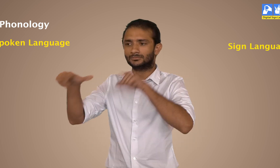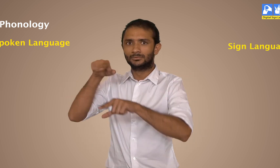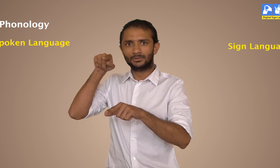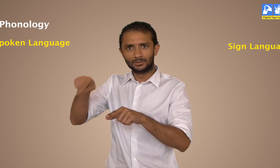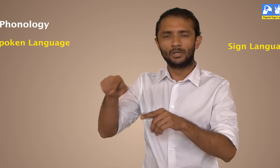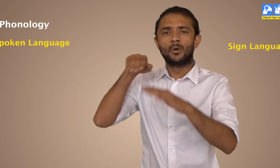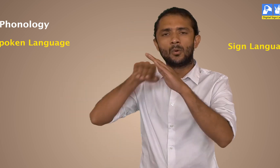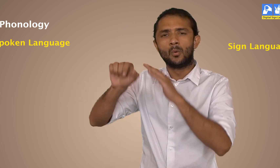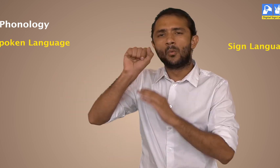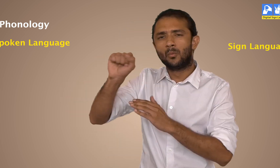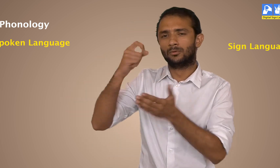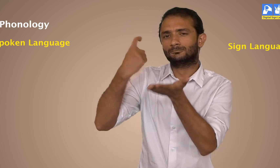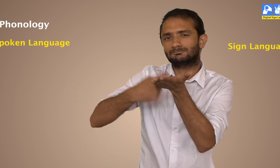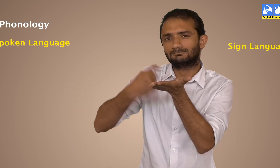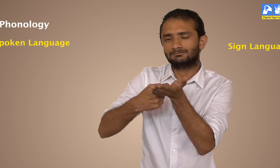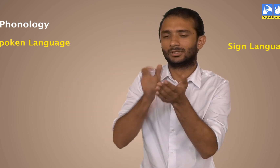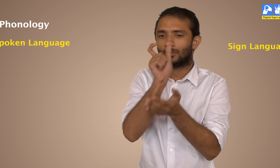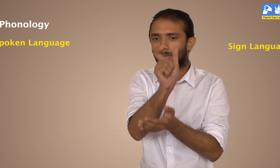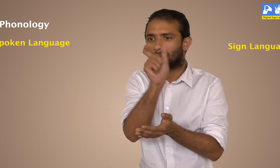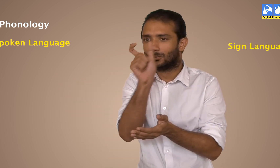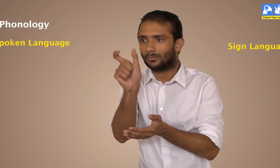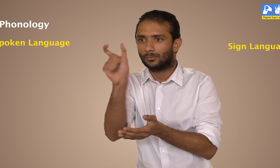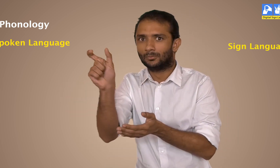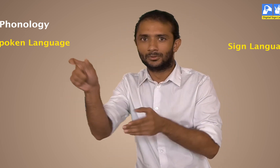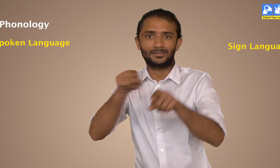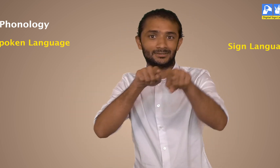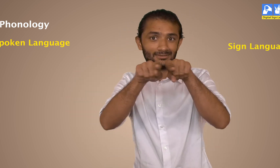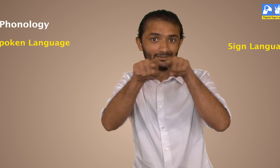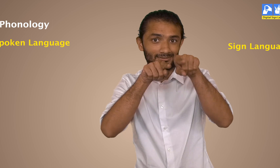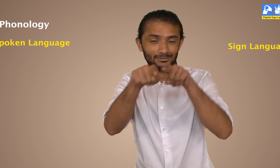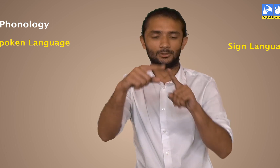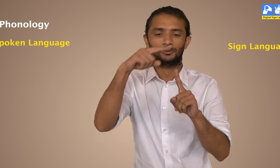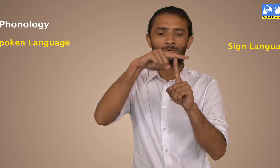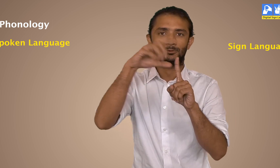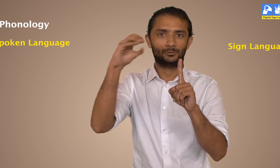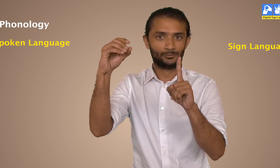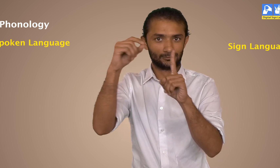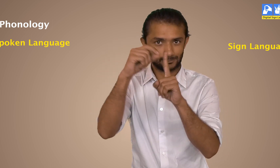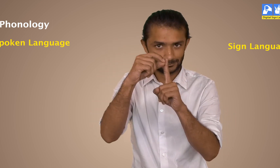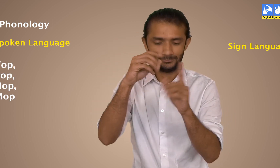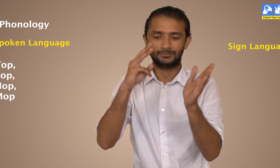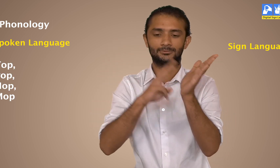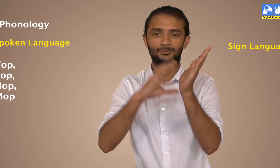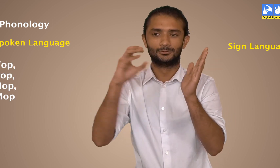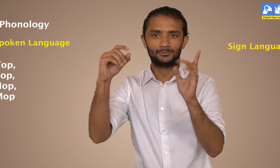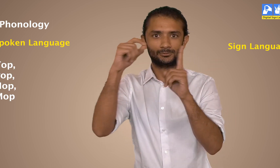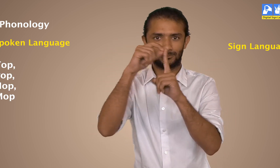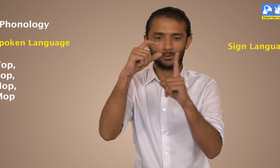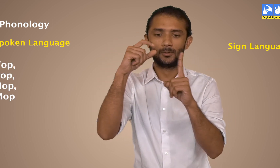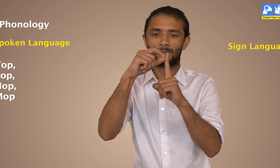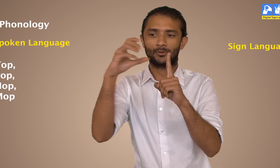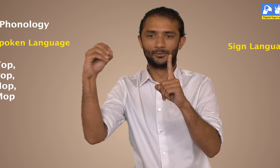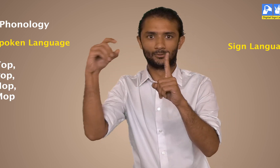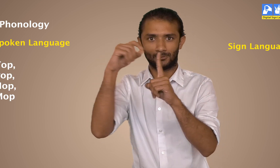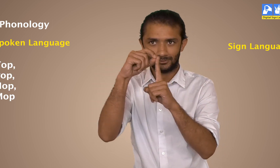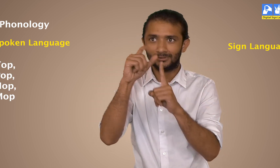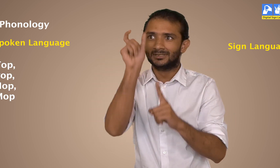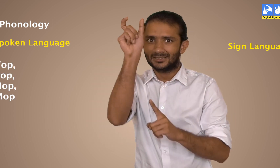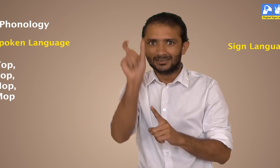In the words TOP, MOP, POP,